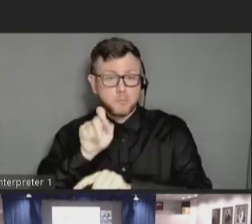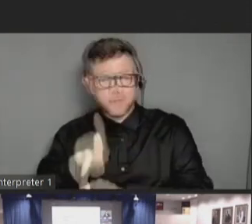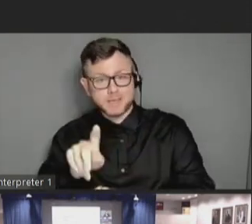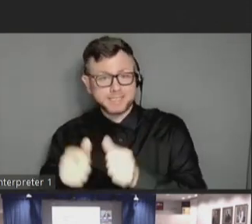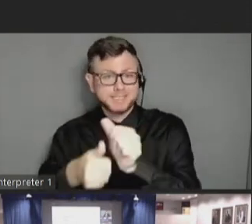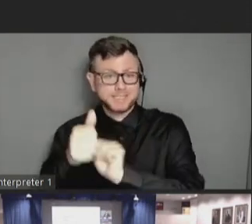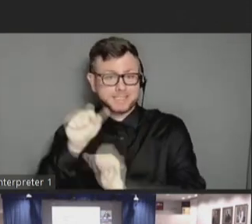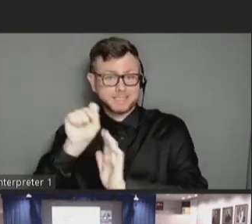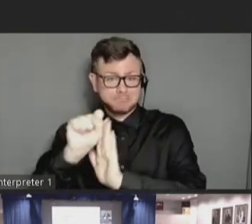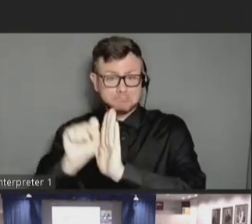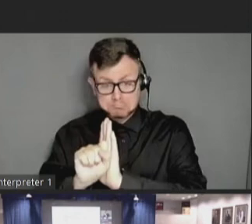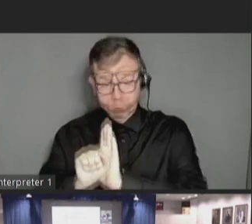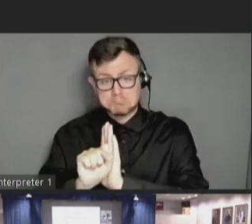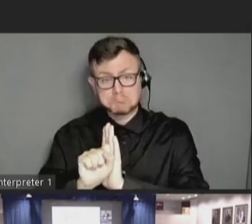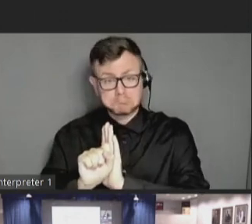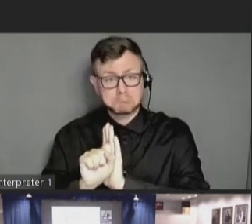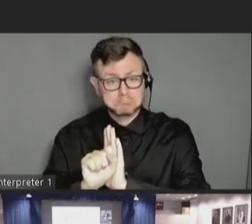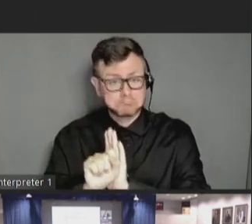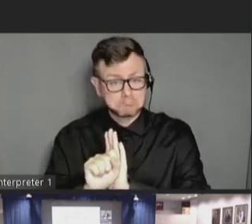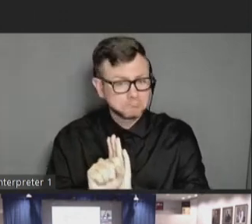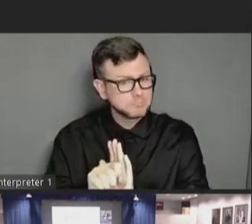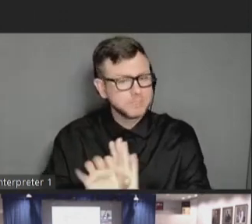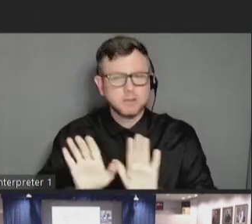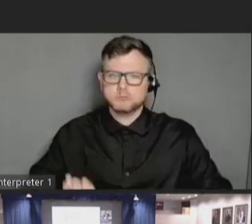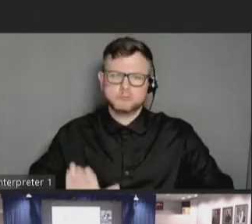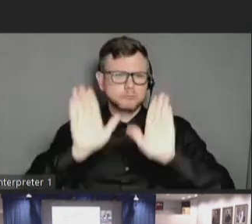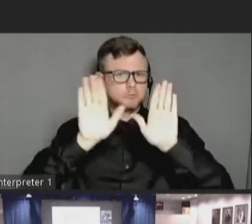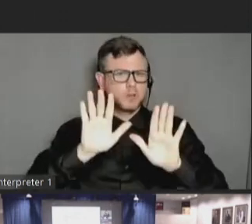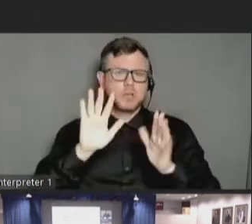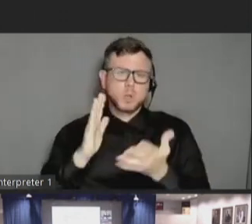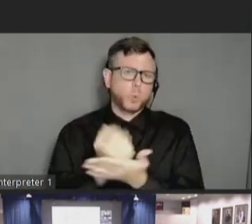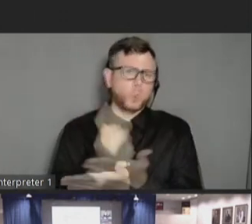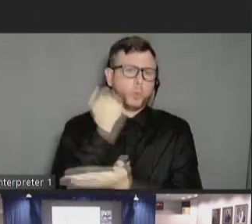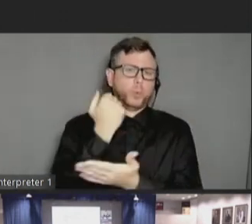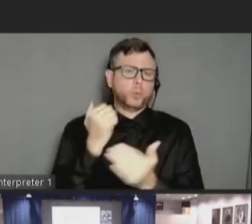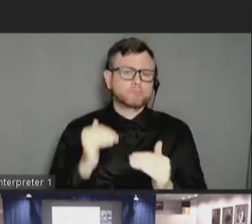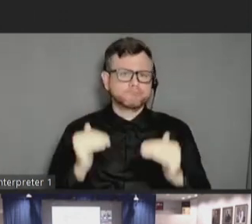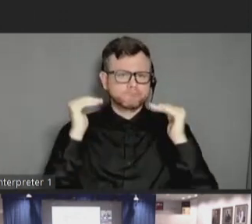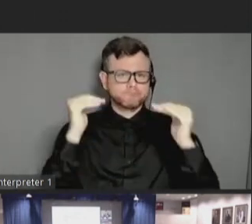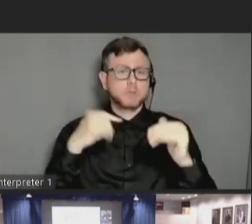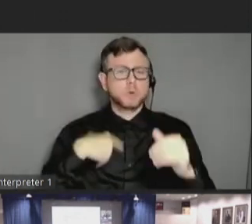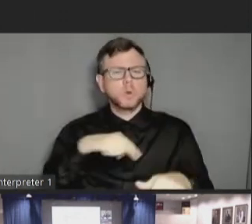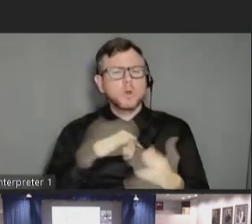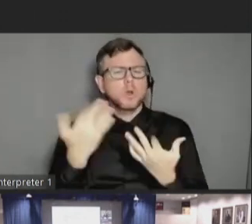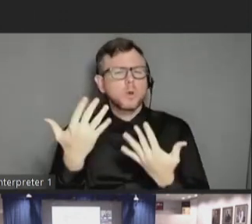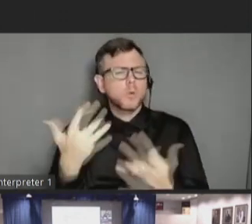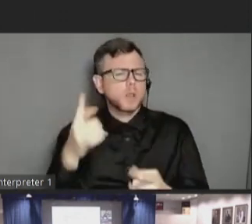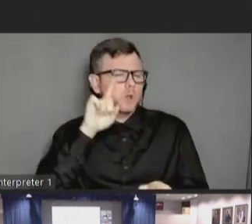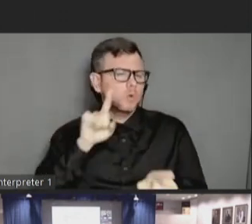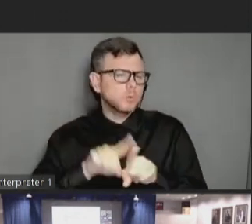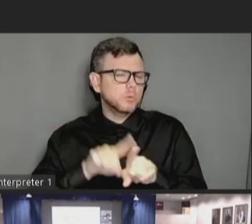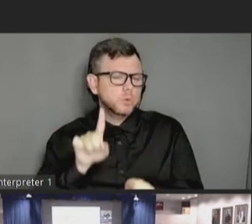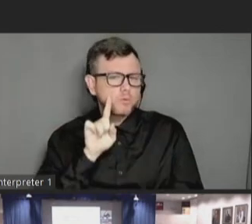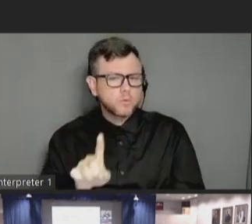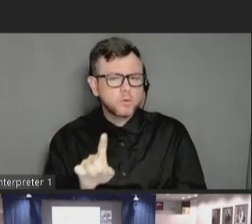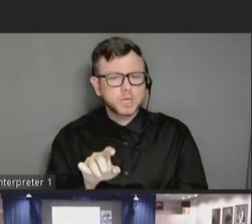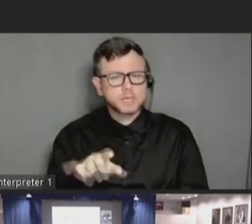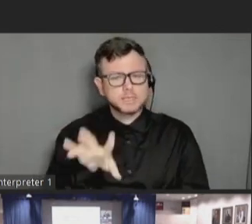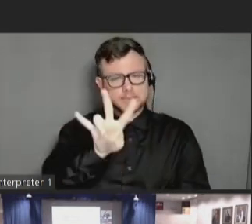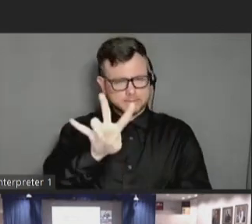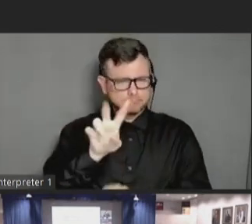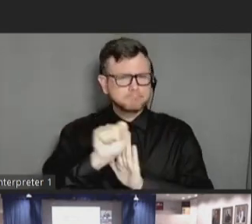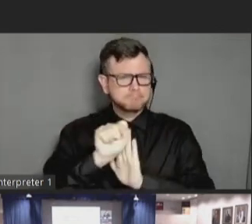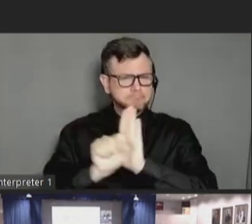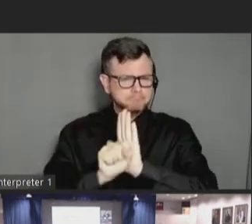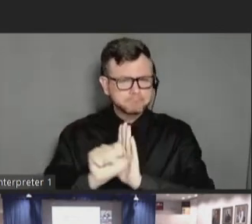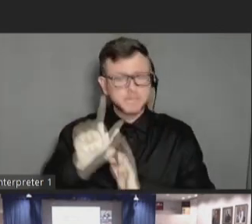it's a great advantage. We are still awaiting agreements for seven states, Alabama, Georgia,